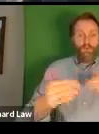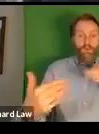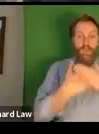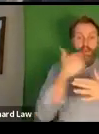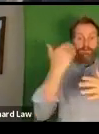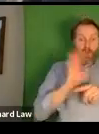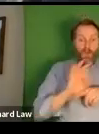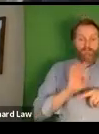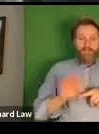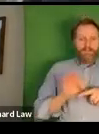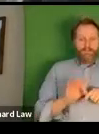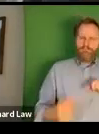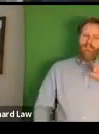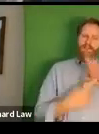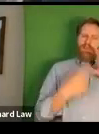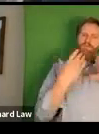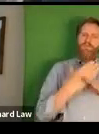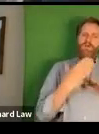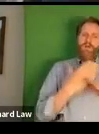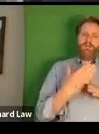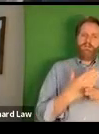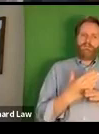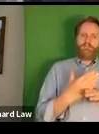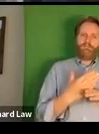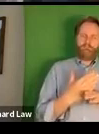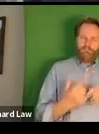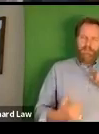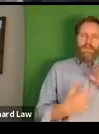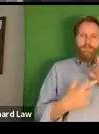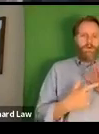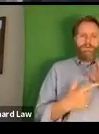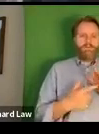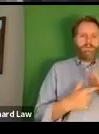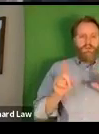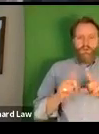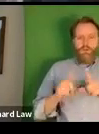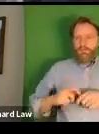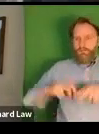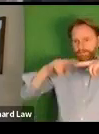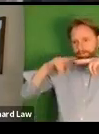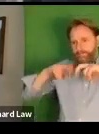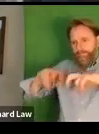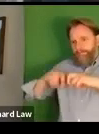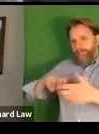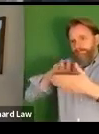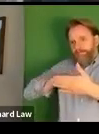not simply dealing with a backlog of filing or whatever it is that people